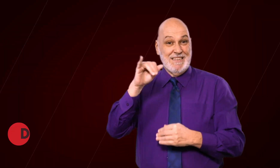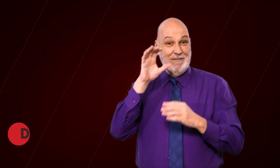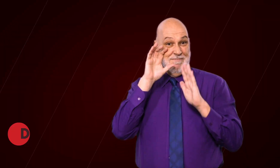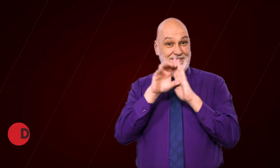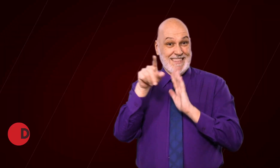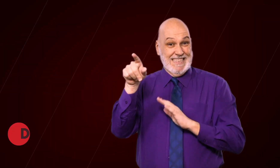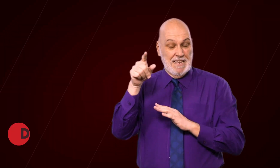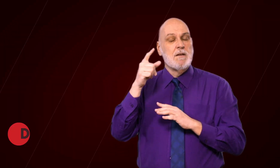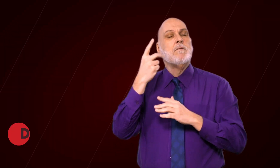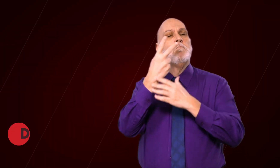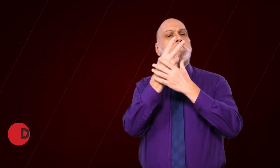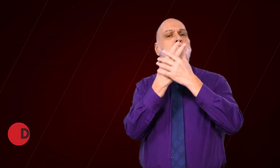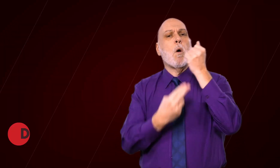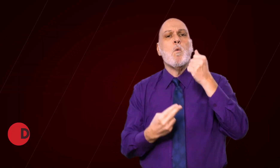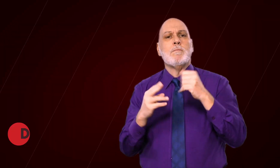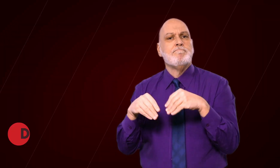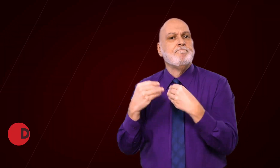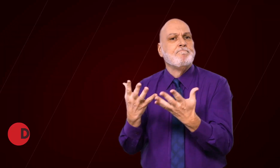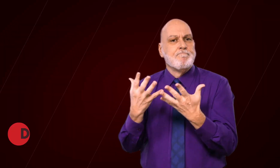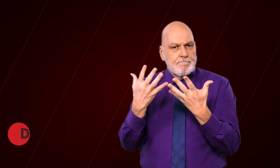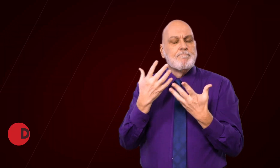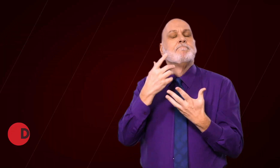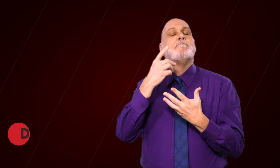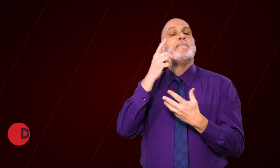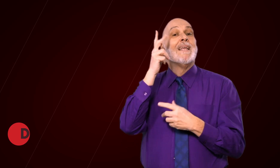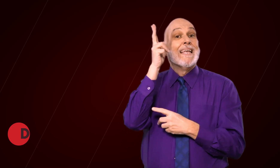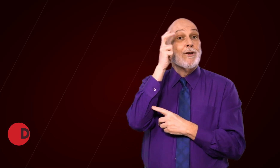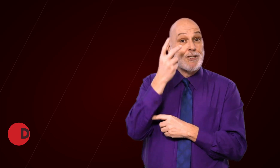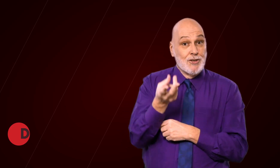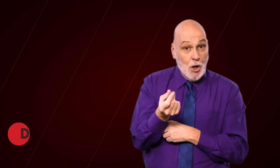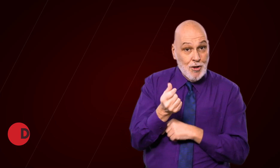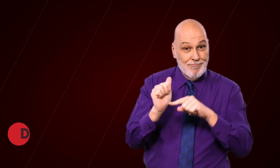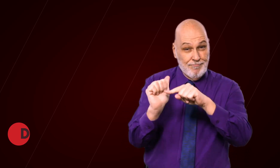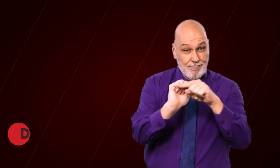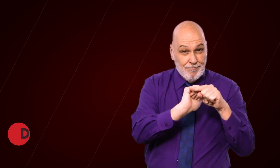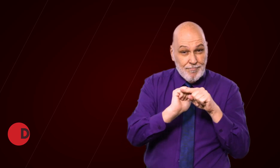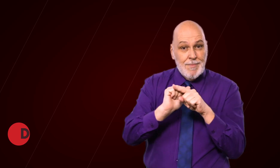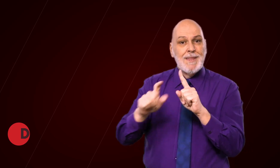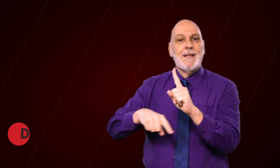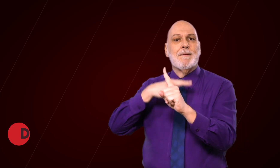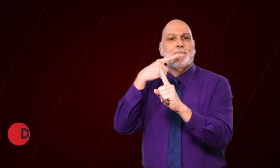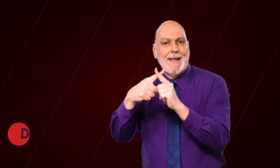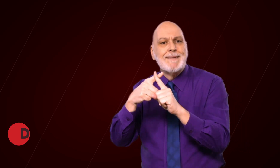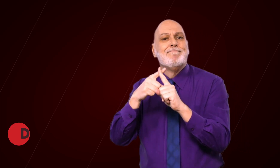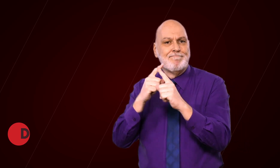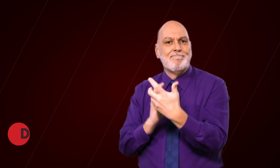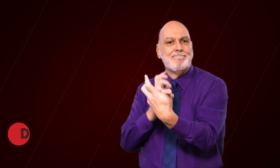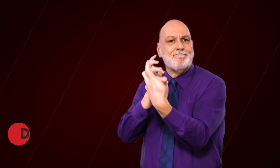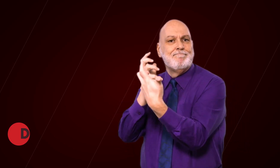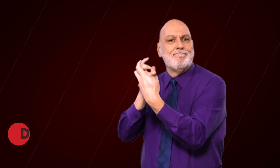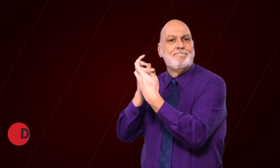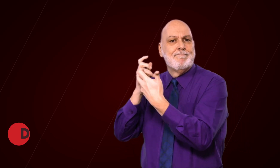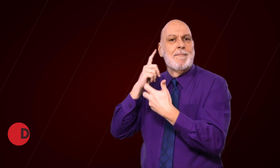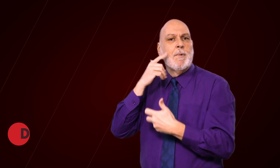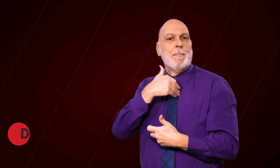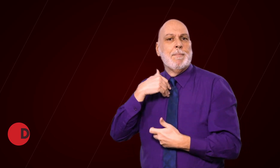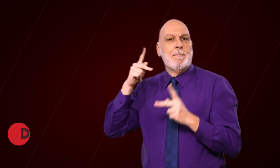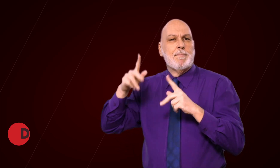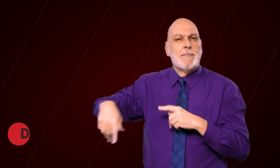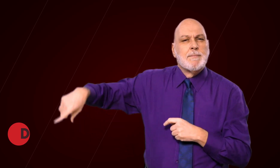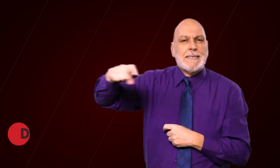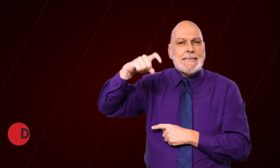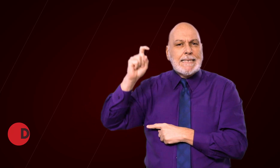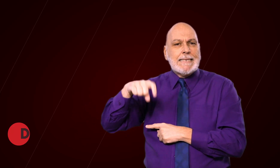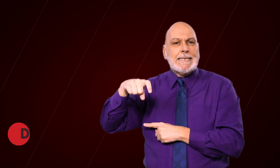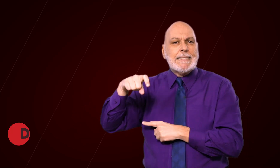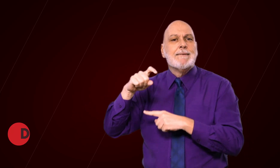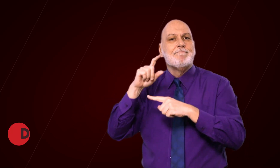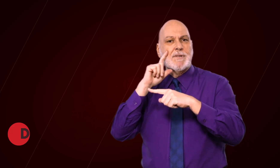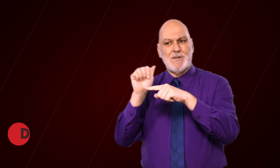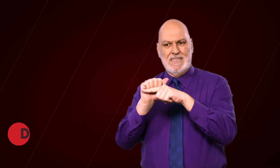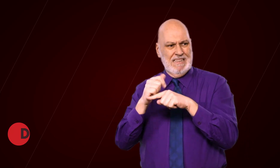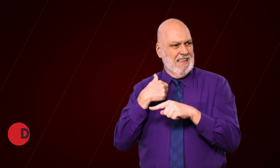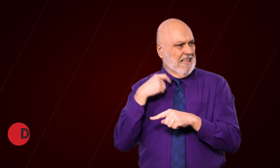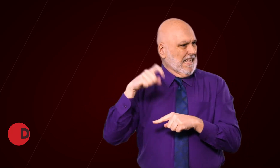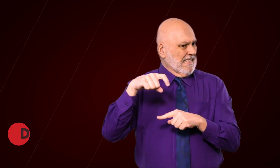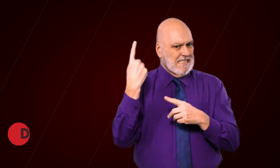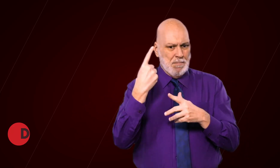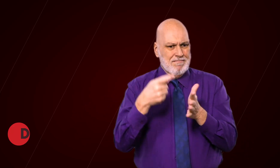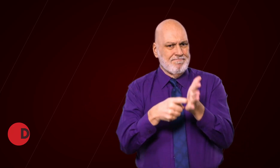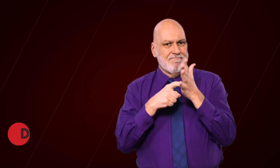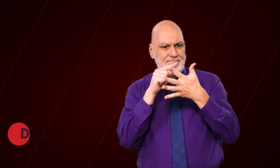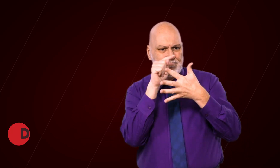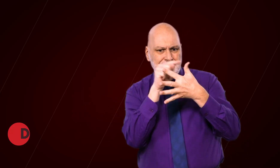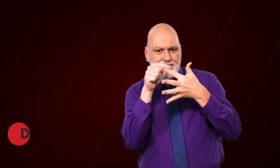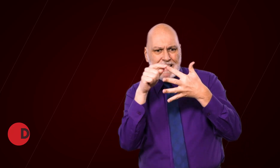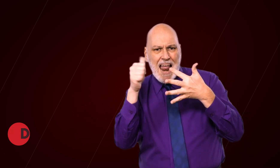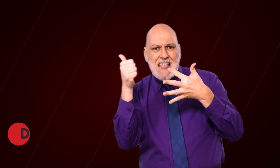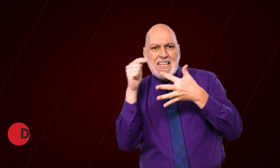[Anselmo]: Both hearing dog training programs are accredited